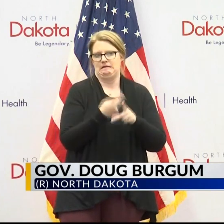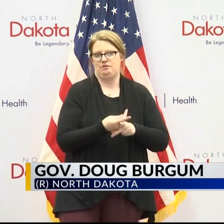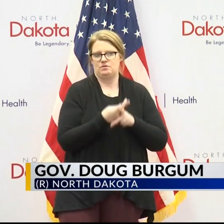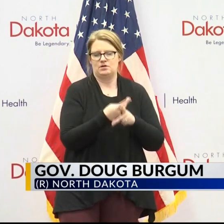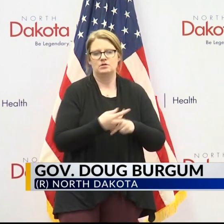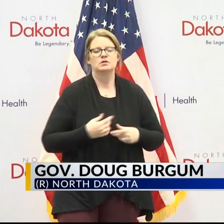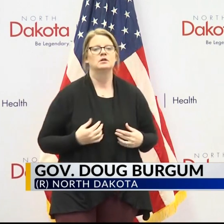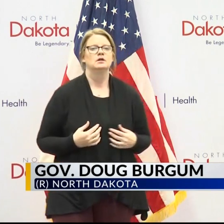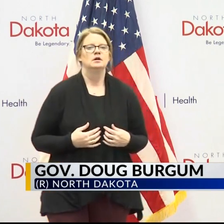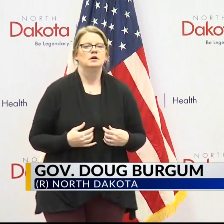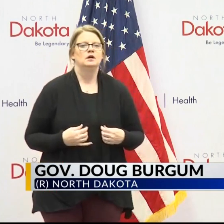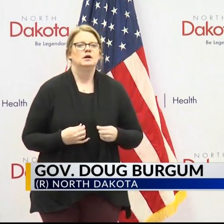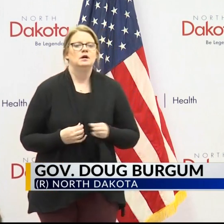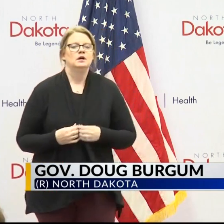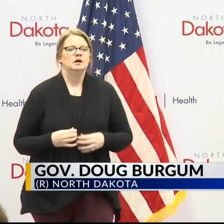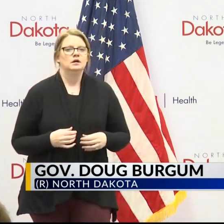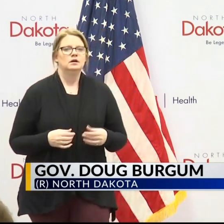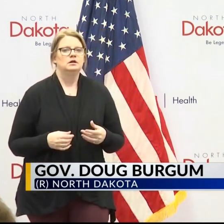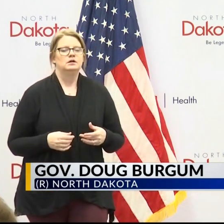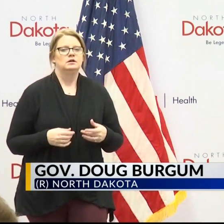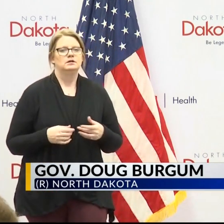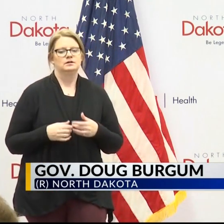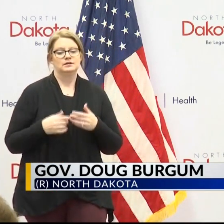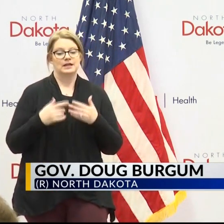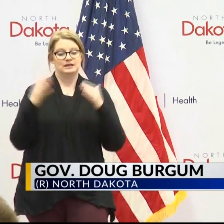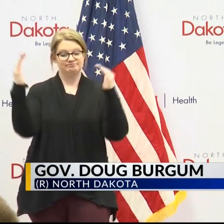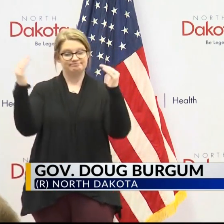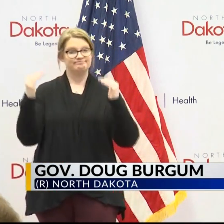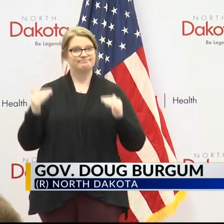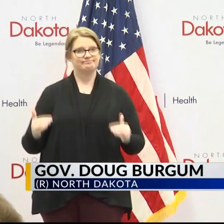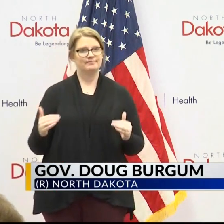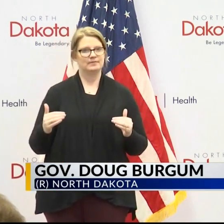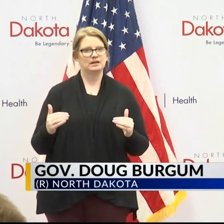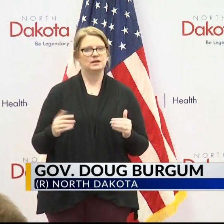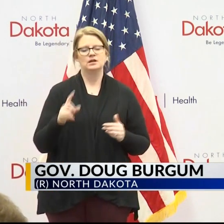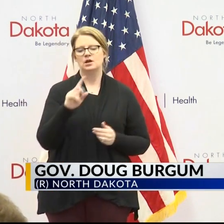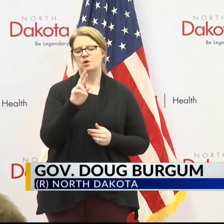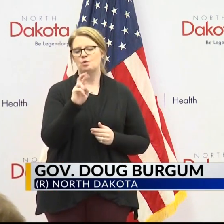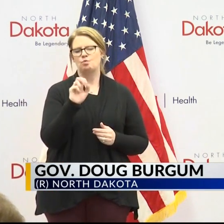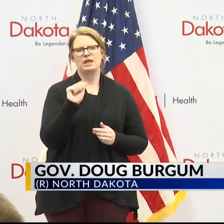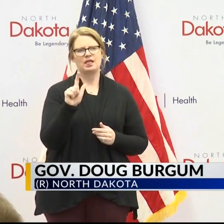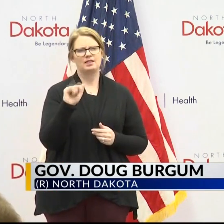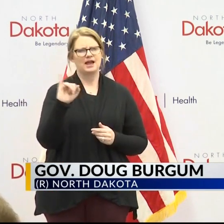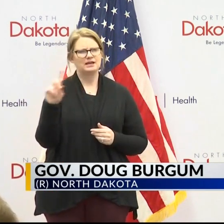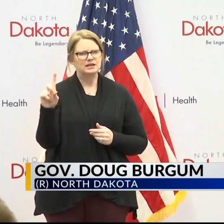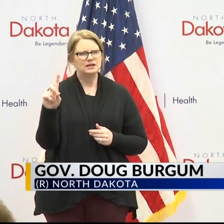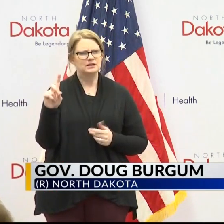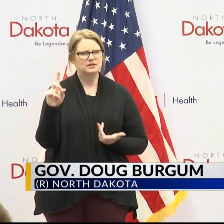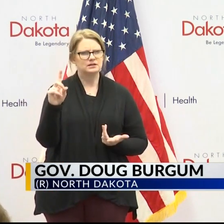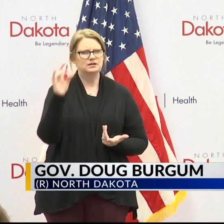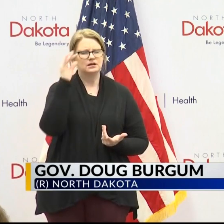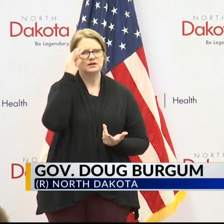STATE OF NORTH DAKOTA TO GIVE A CHANCE AND MAKE SURE WE CAN BUILD UP OUR CAPABILITY IN HEALTHCARE.